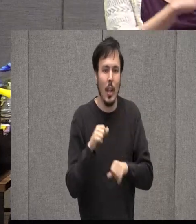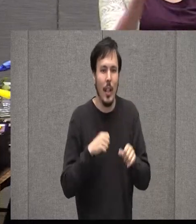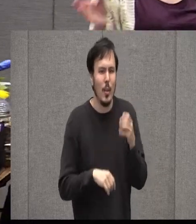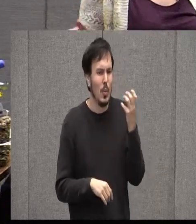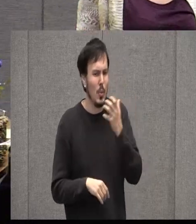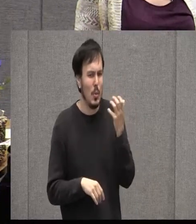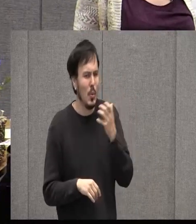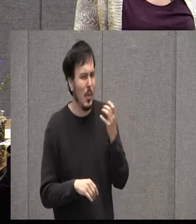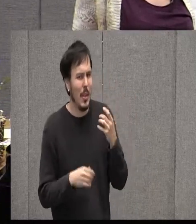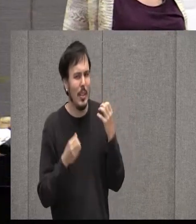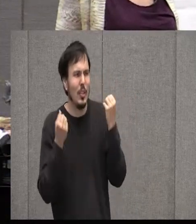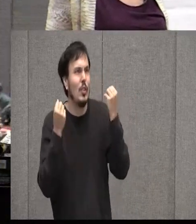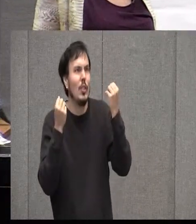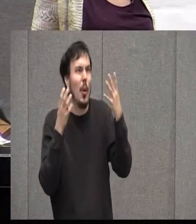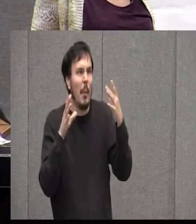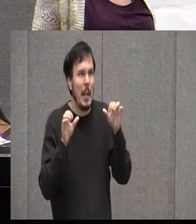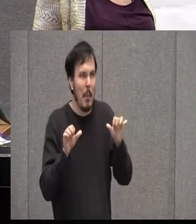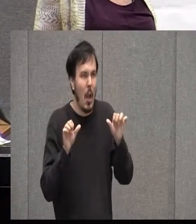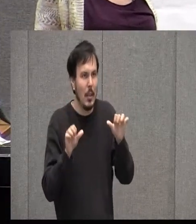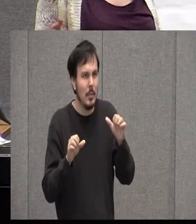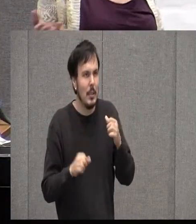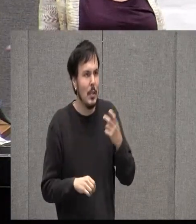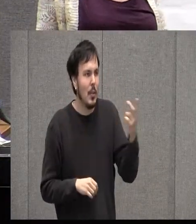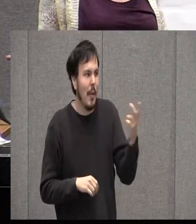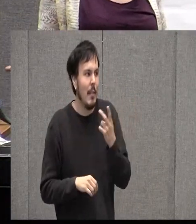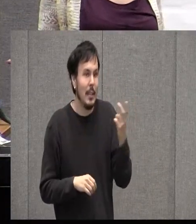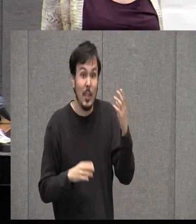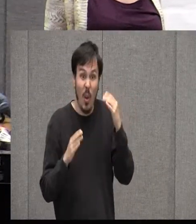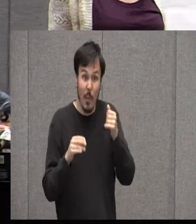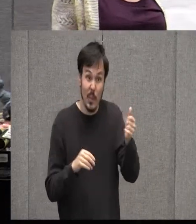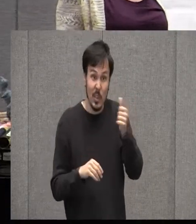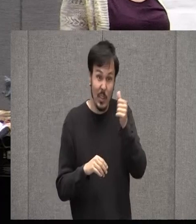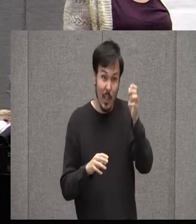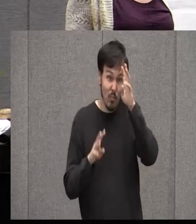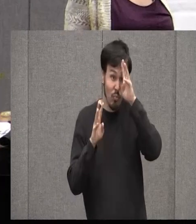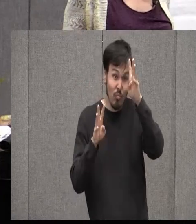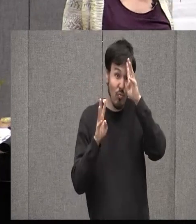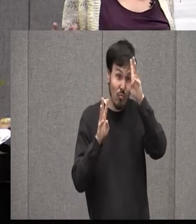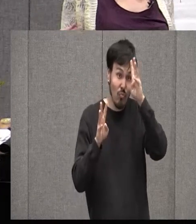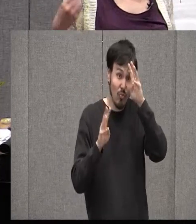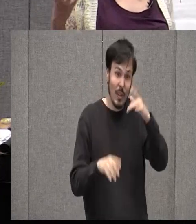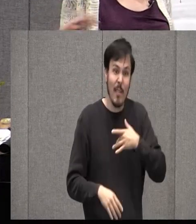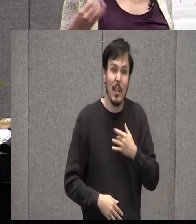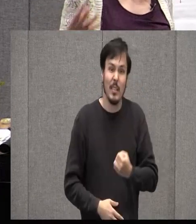of possibilities over here. Exactly. And I'm hoping that you're getting some ideas, artists, so that you can start thinking